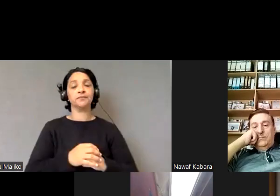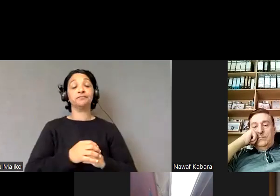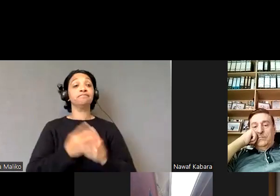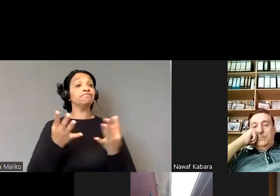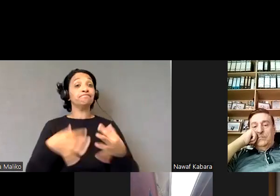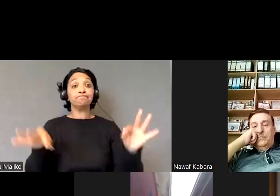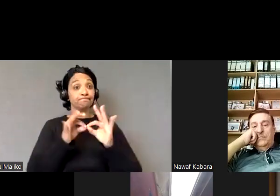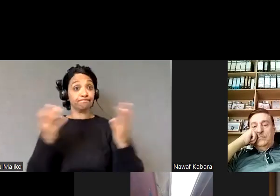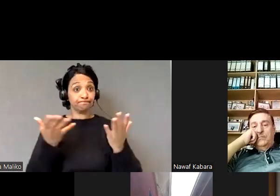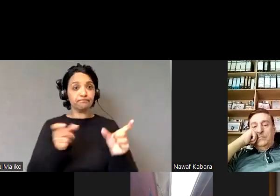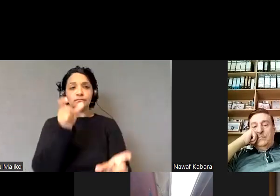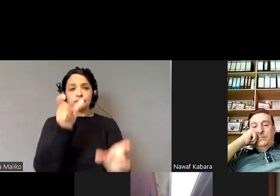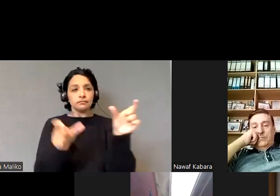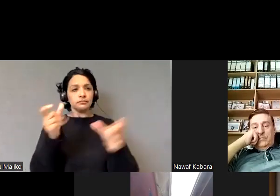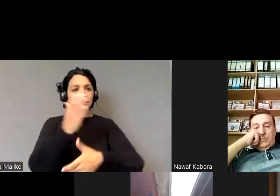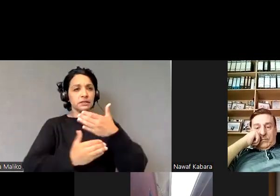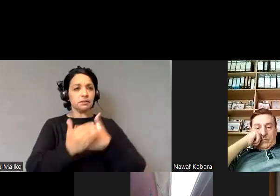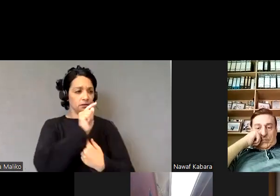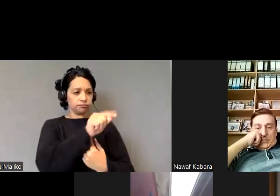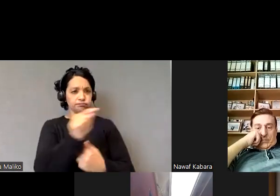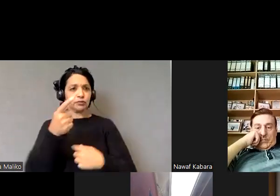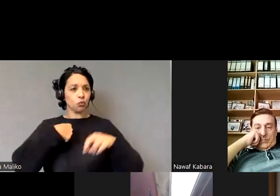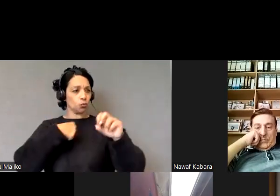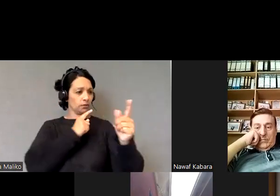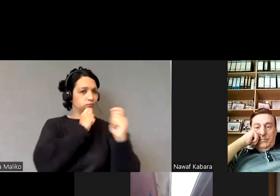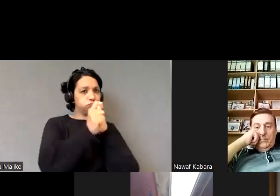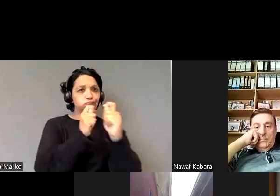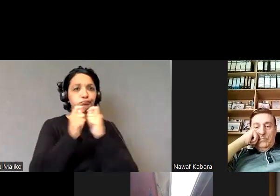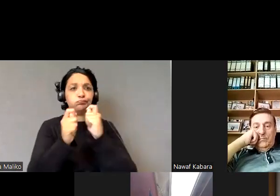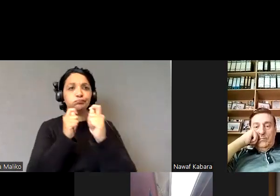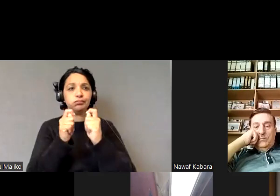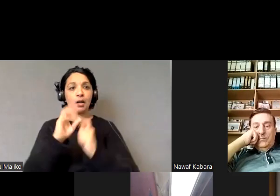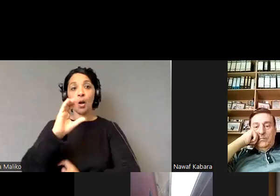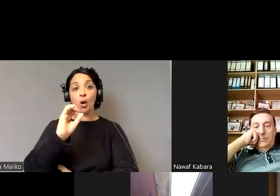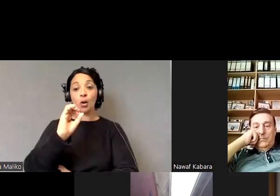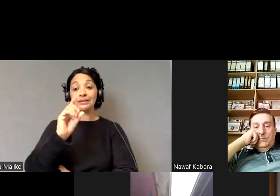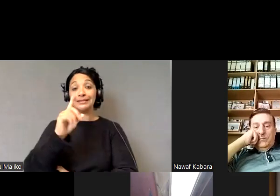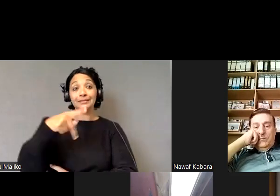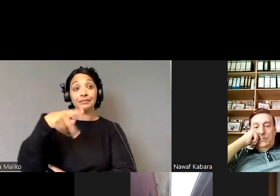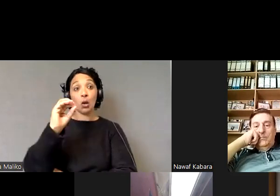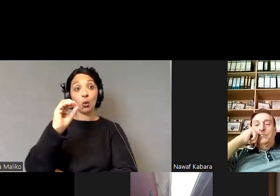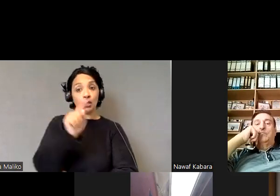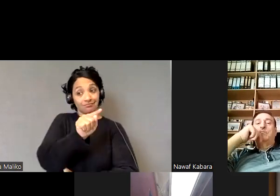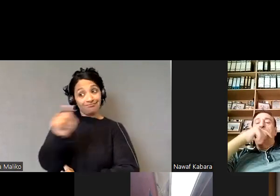with disabilities particularly organisation of persons with disability representatives in Ukraine.